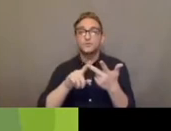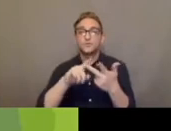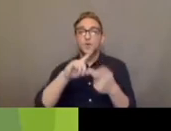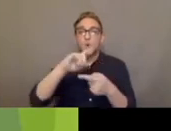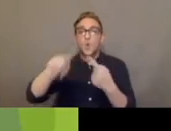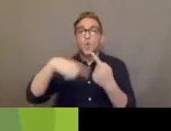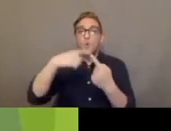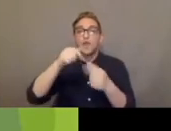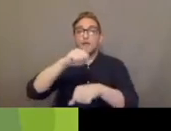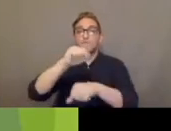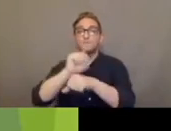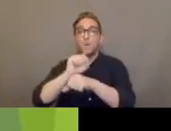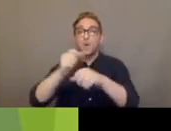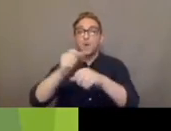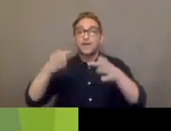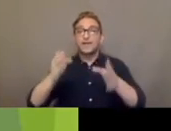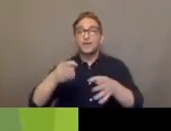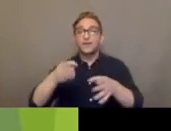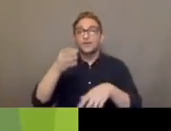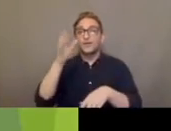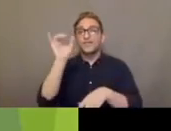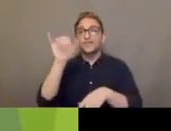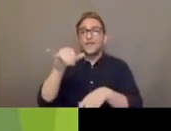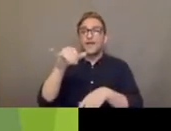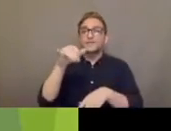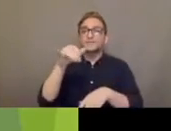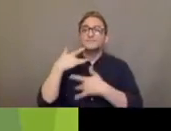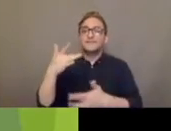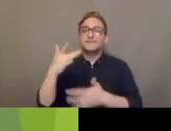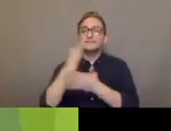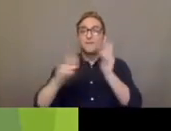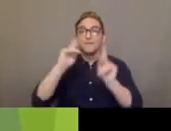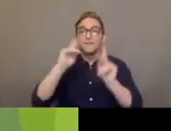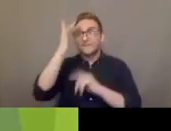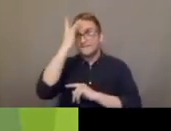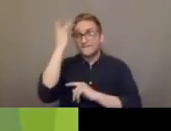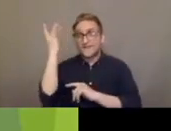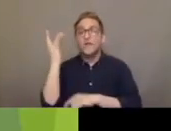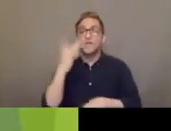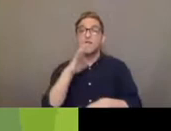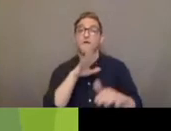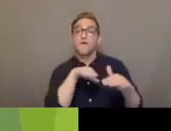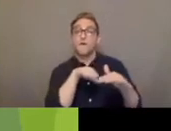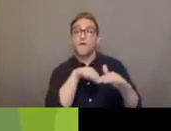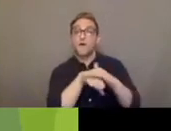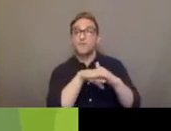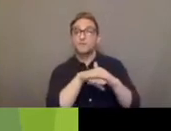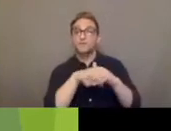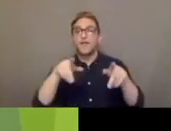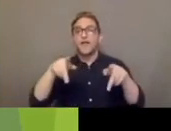And then the last accommodation is when a lots of employers, it allows individuals to